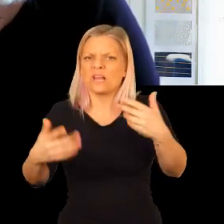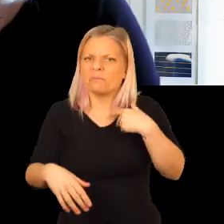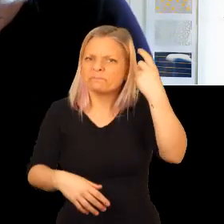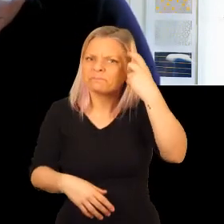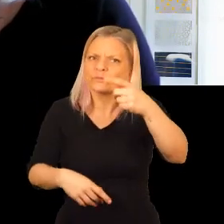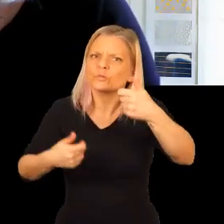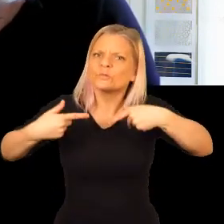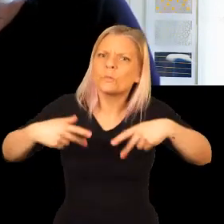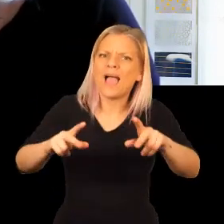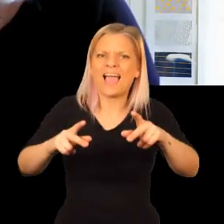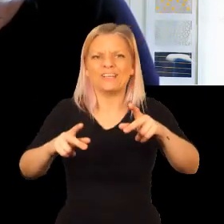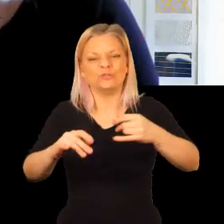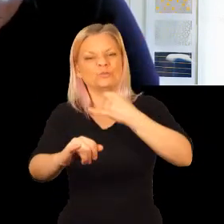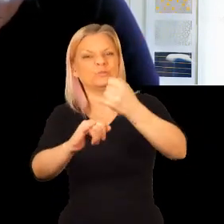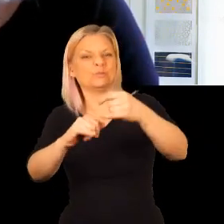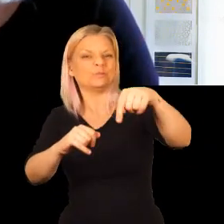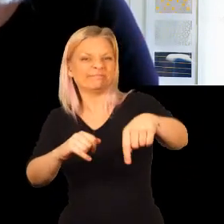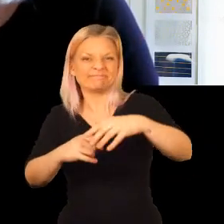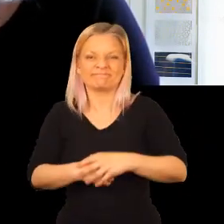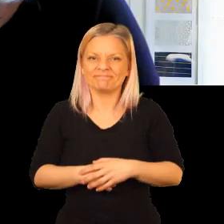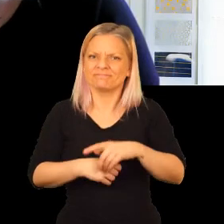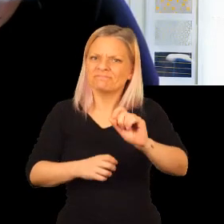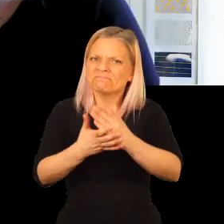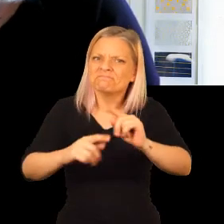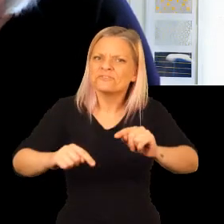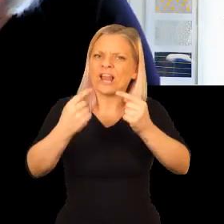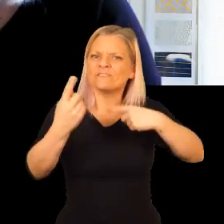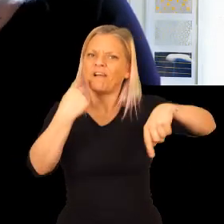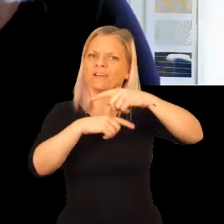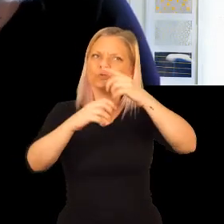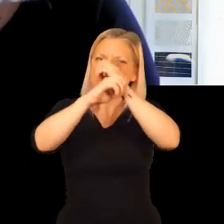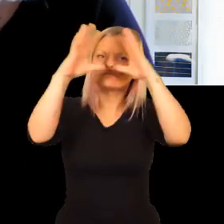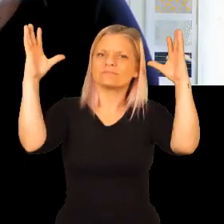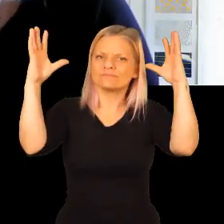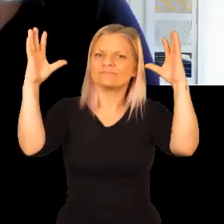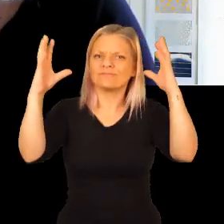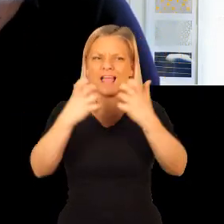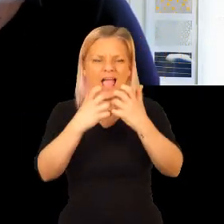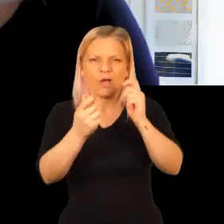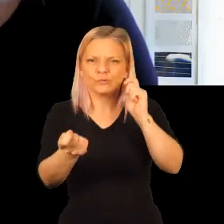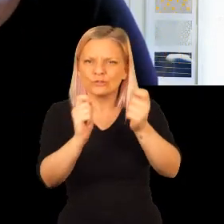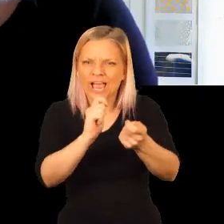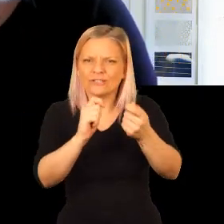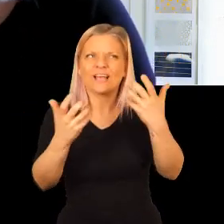brilliant thank you and i think that's a good way to end for um just now and a bit of a challenge to